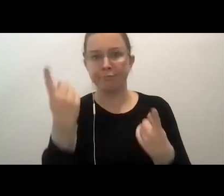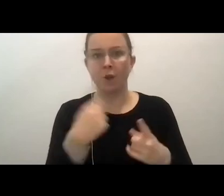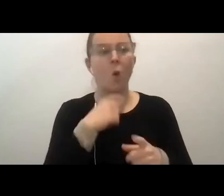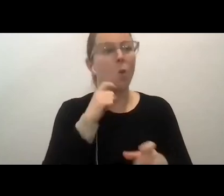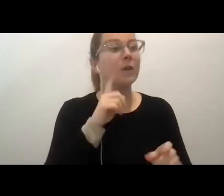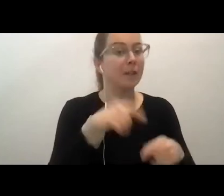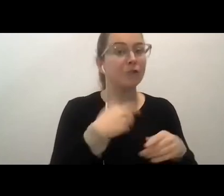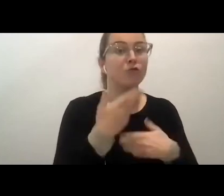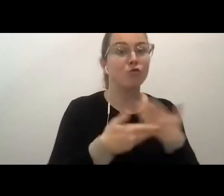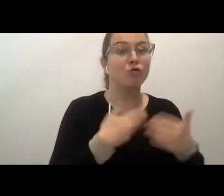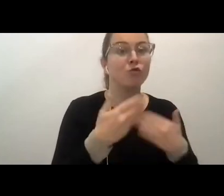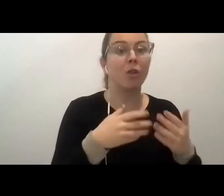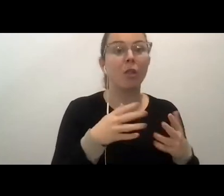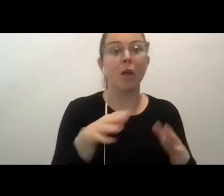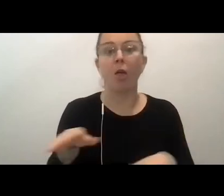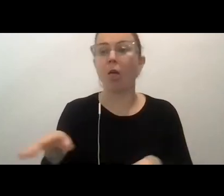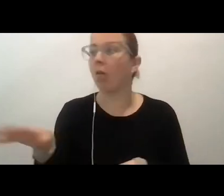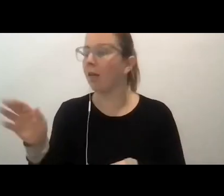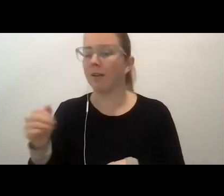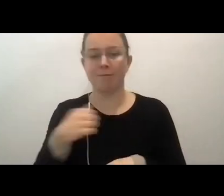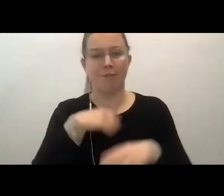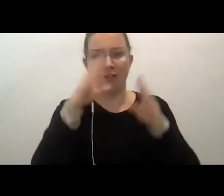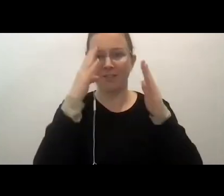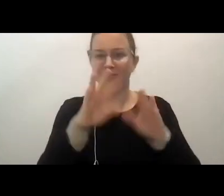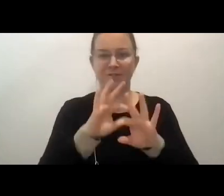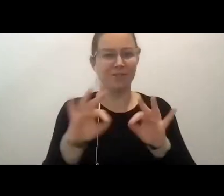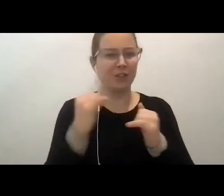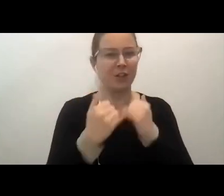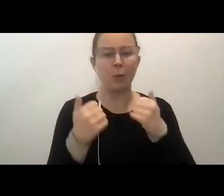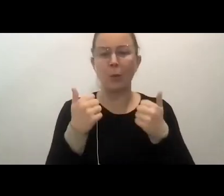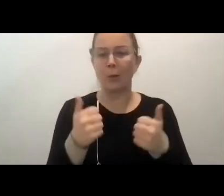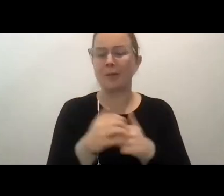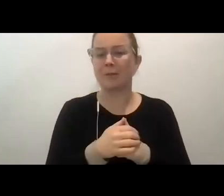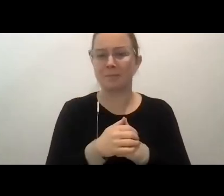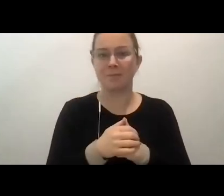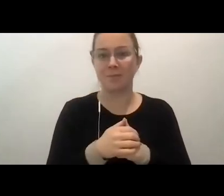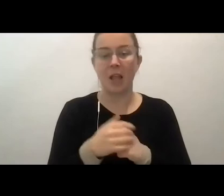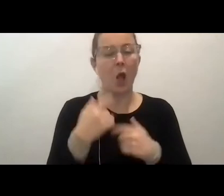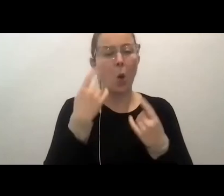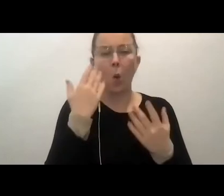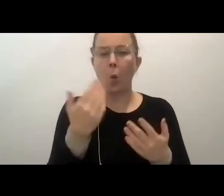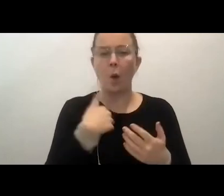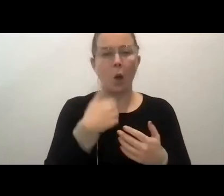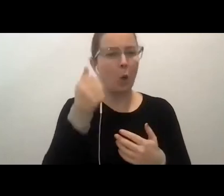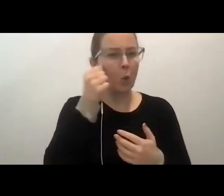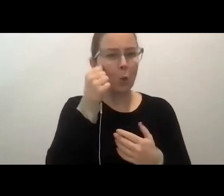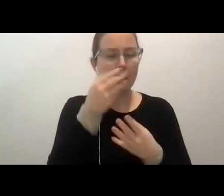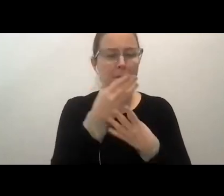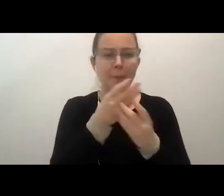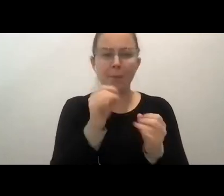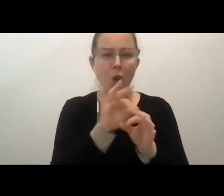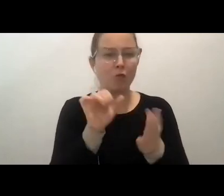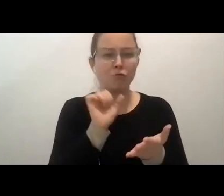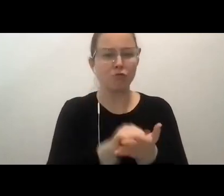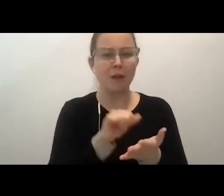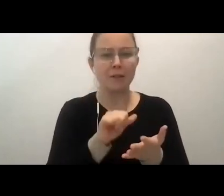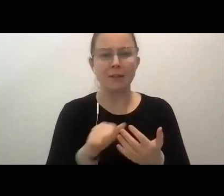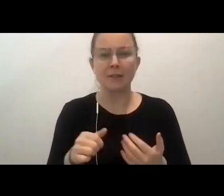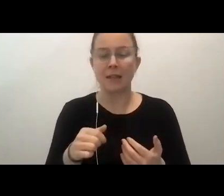My concentration was very poor. I always knew that something was not right. I couldn't concentrate in class.